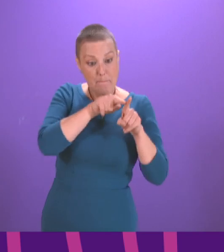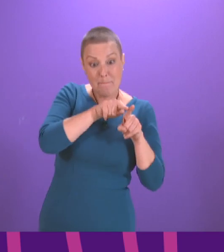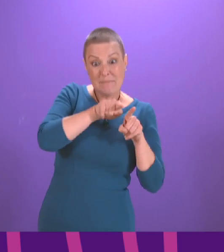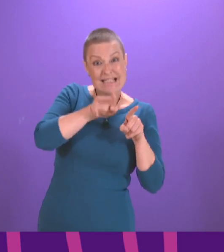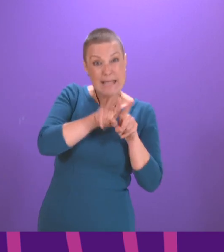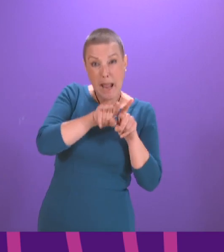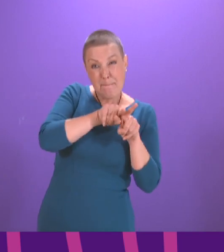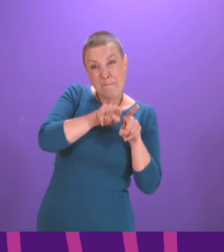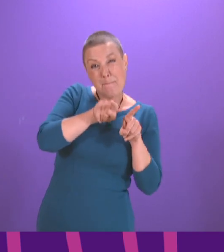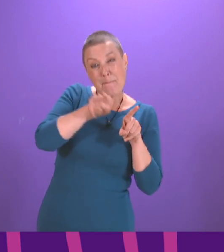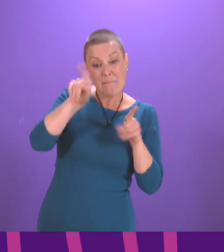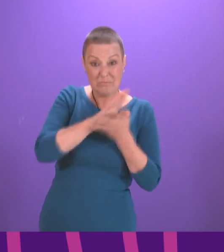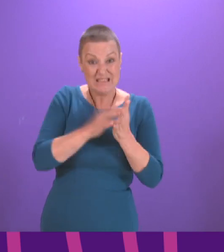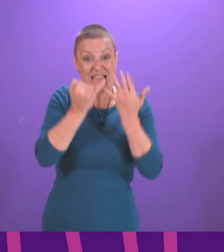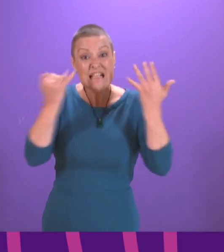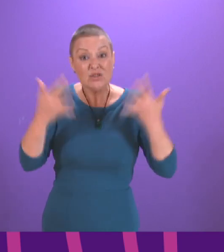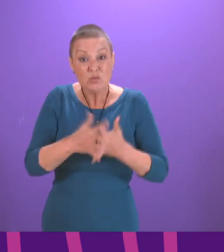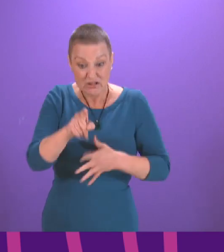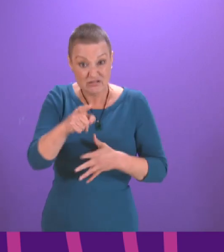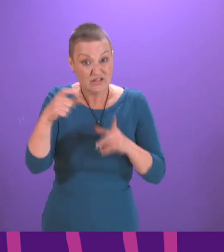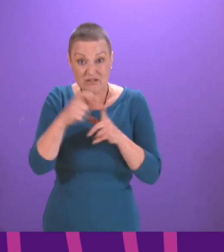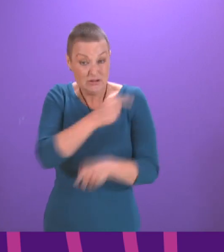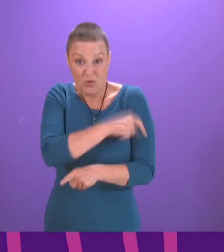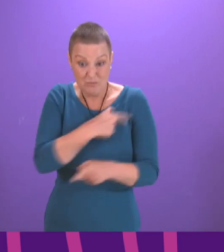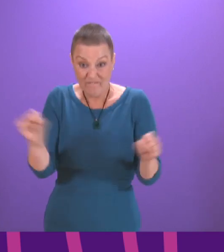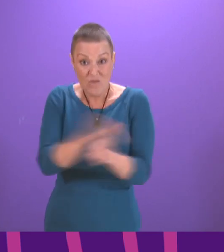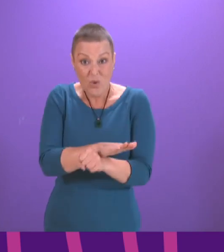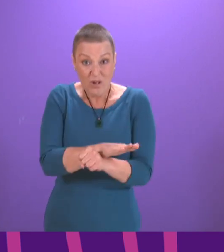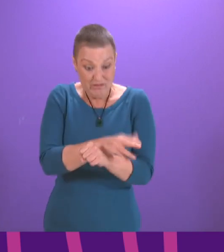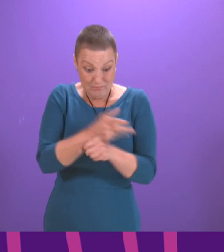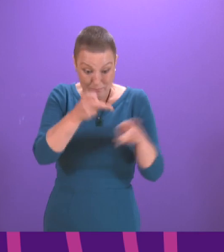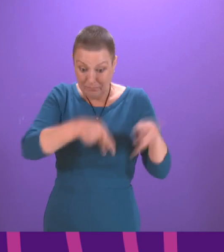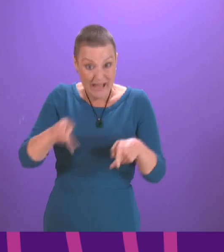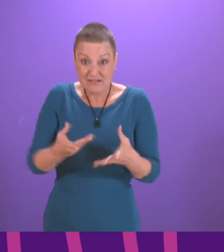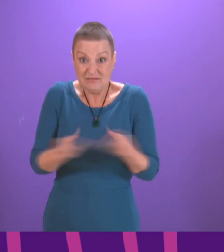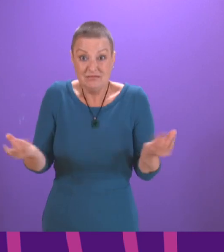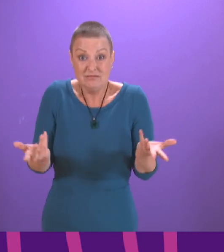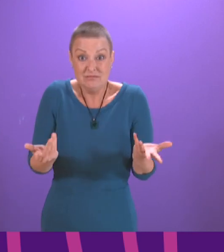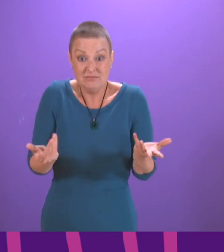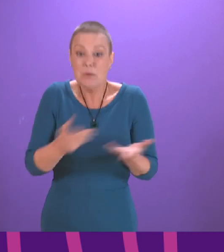What more can we all do to change that trajectory and blunt the rises, so that Dundee can move